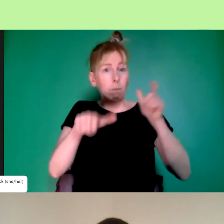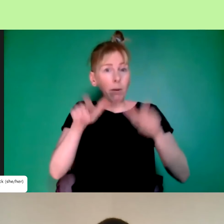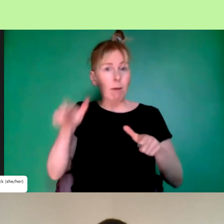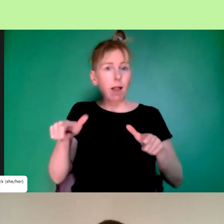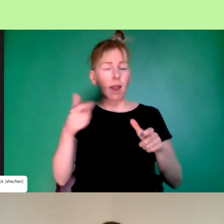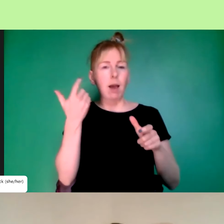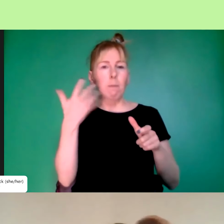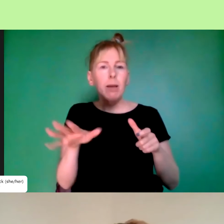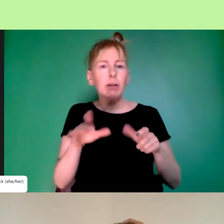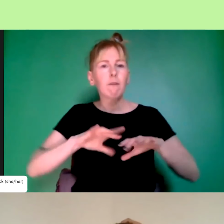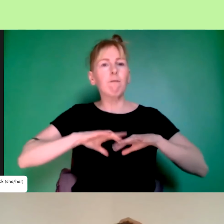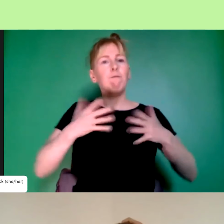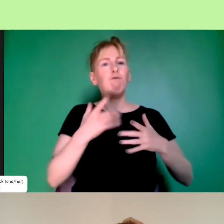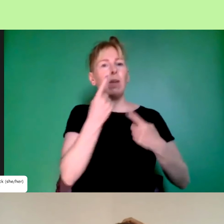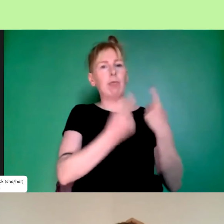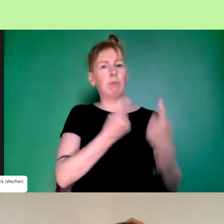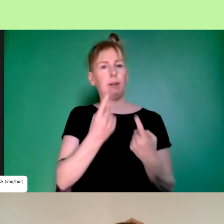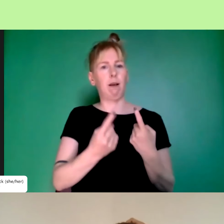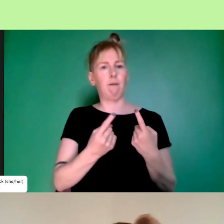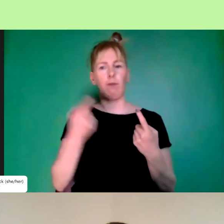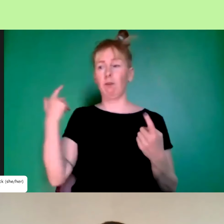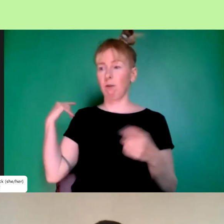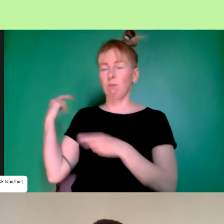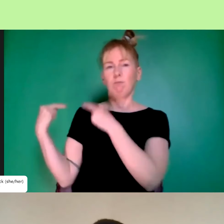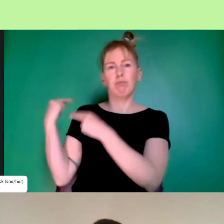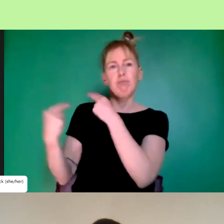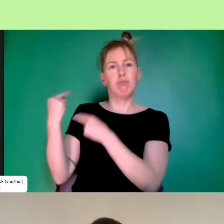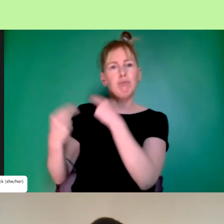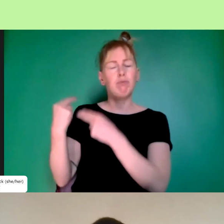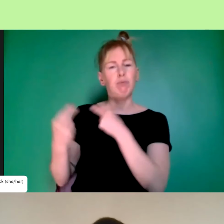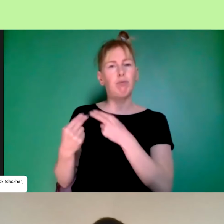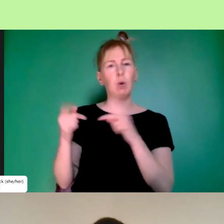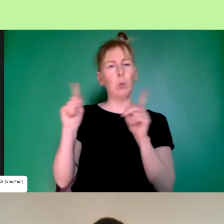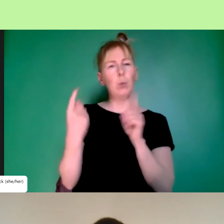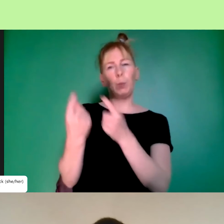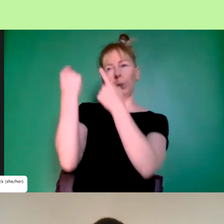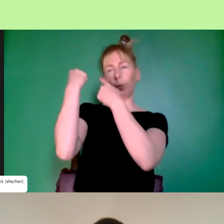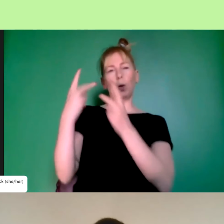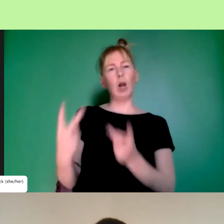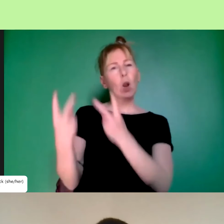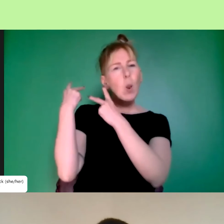of emancipating themselves? And what does it look like now, right? Where the centre is